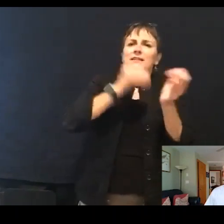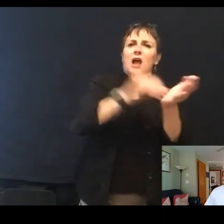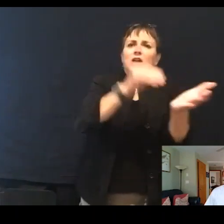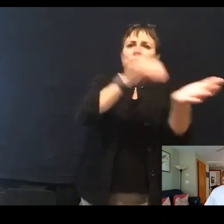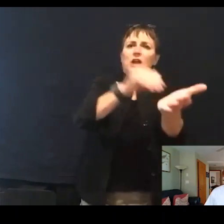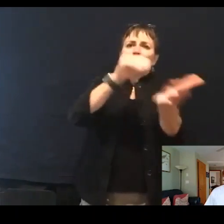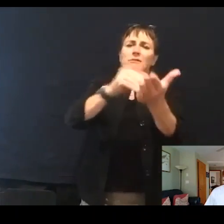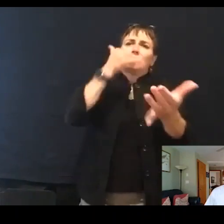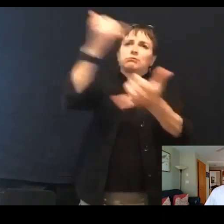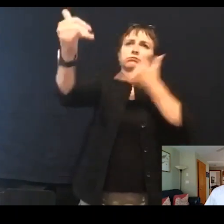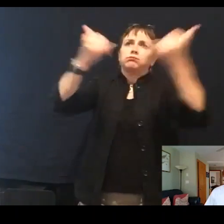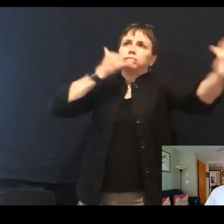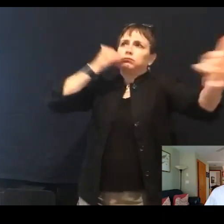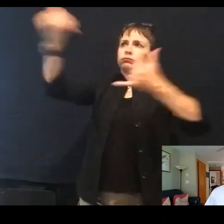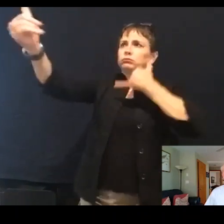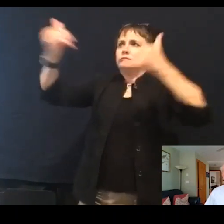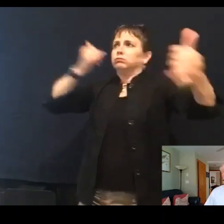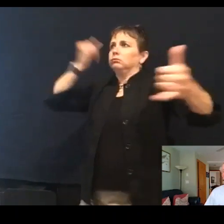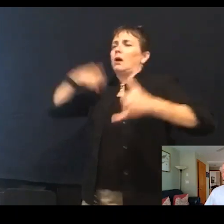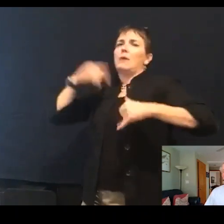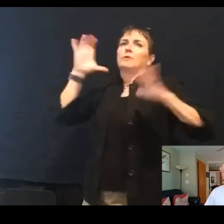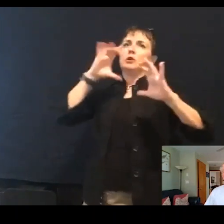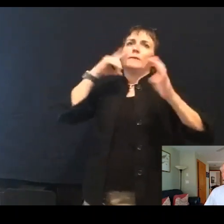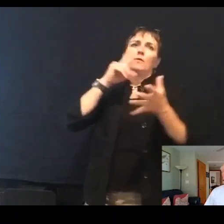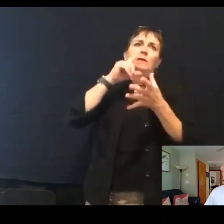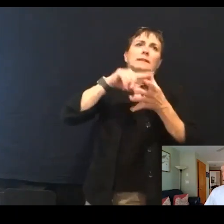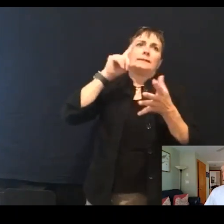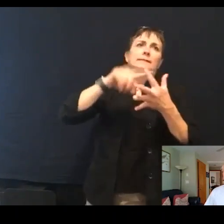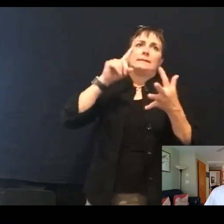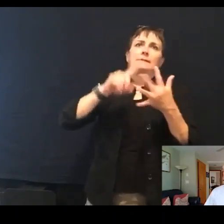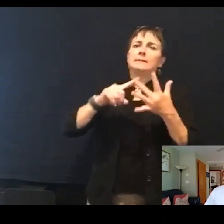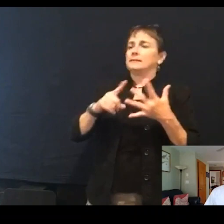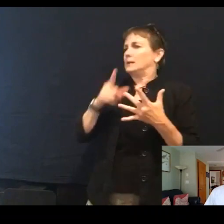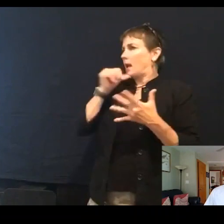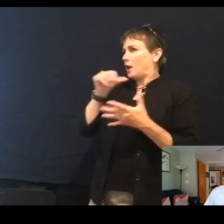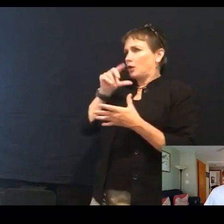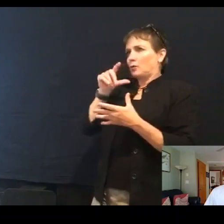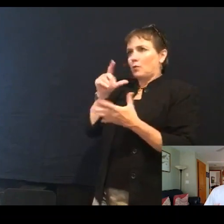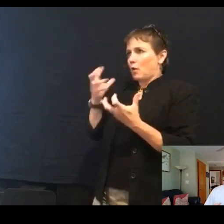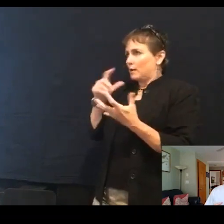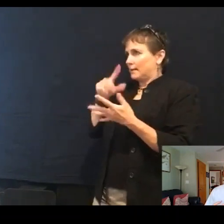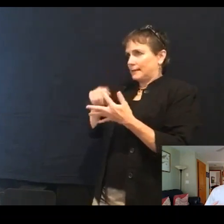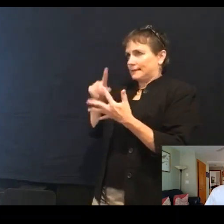inclusion criteria they want, explaining the exclusion criteria they want, and then hoping that the clinician has